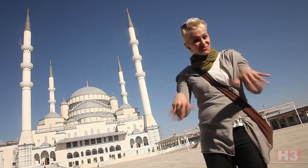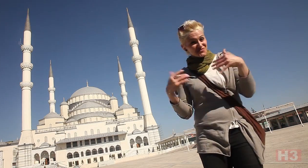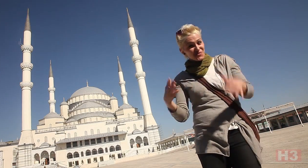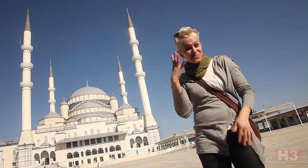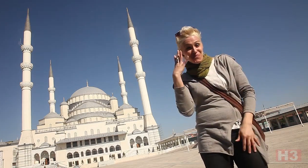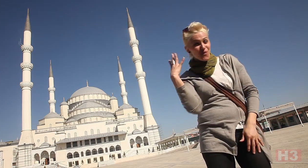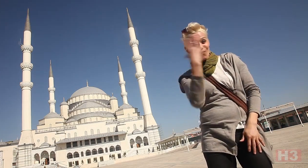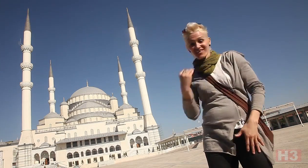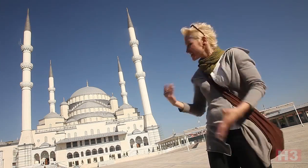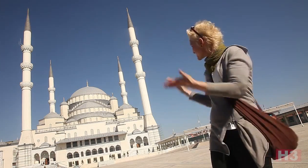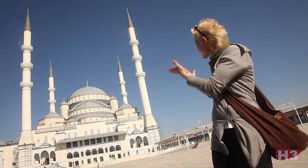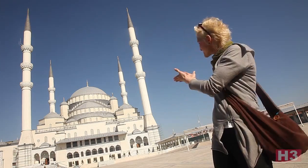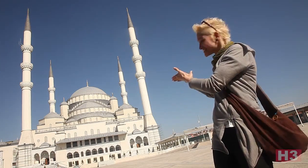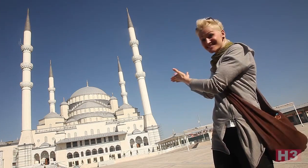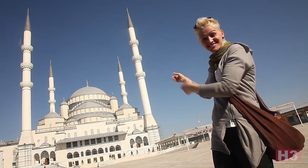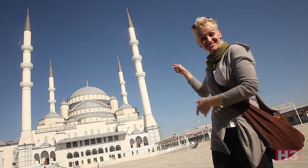What an impressive beauty!